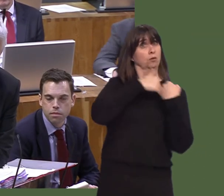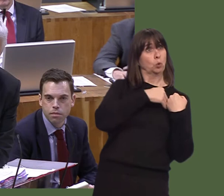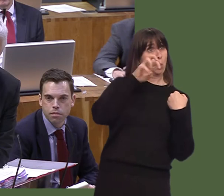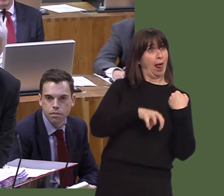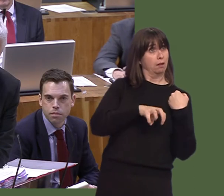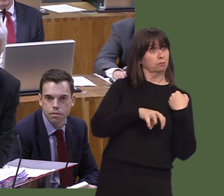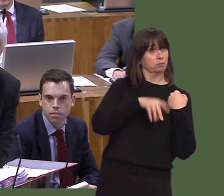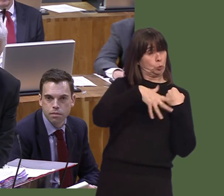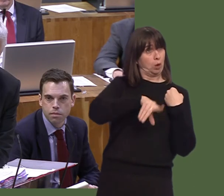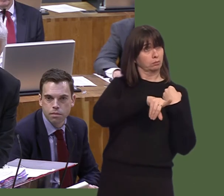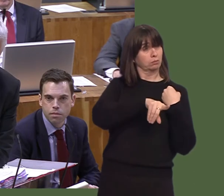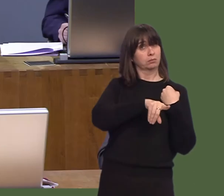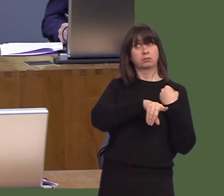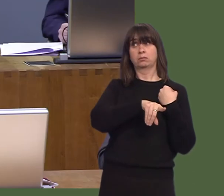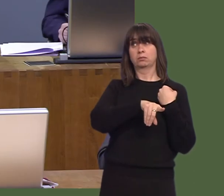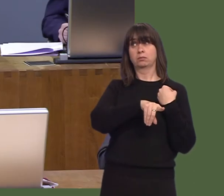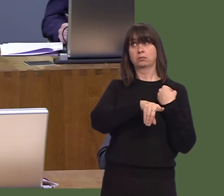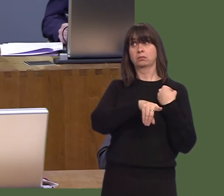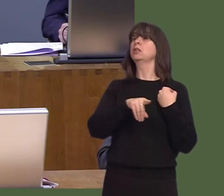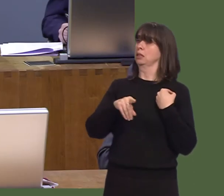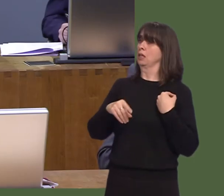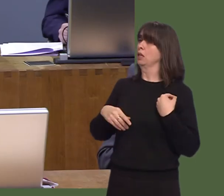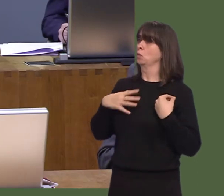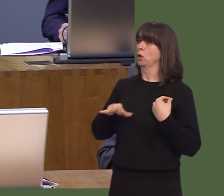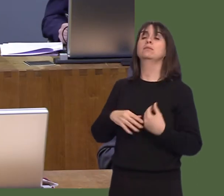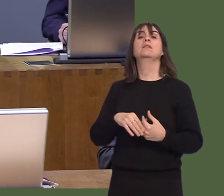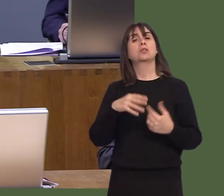What's gone wrong? Carwyn Jones AM: I should have welcomed our new Member as wellóour youngest Member.